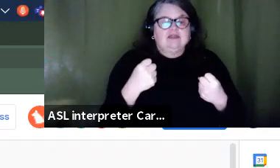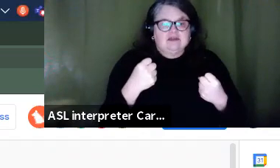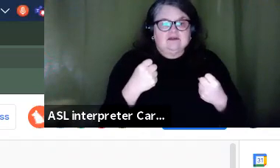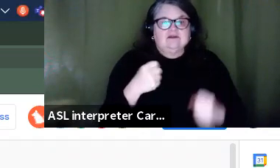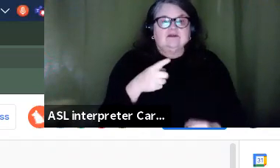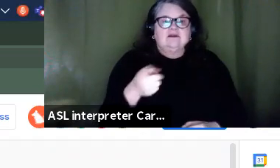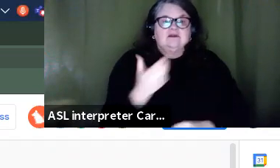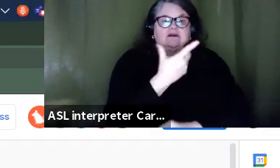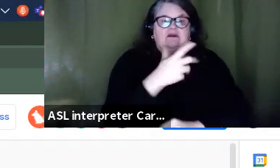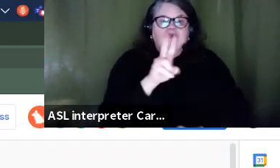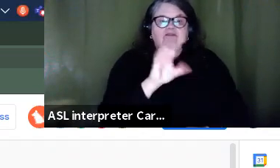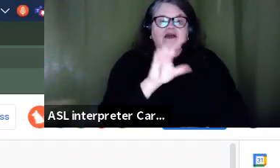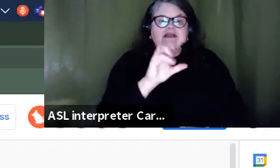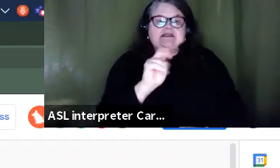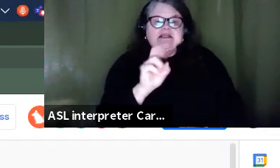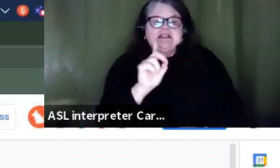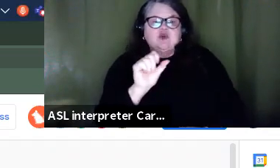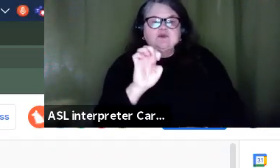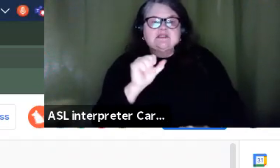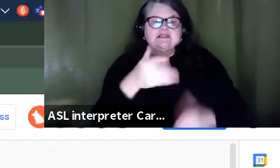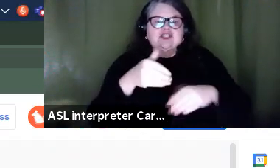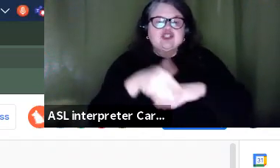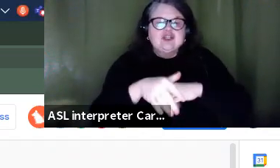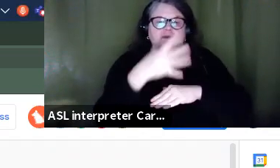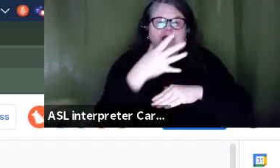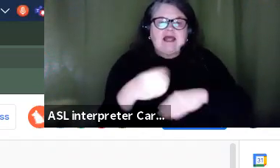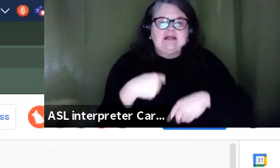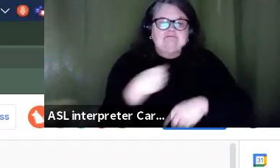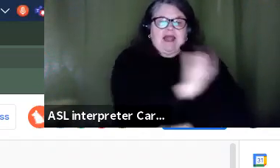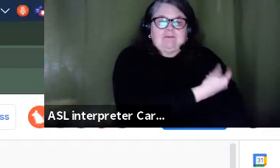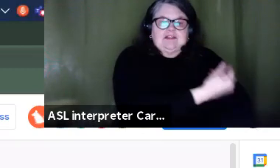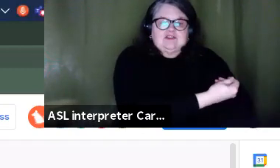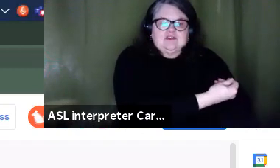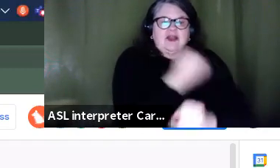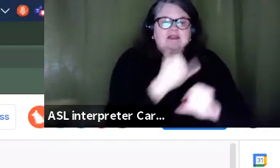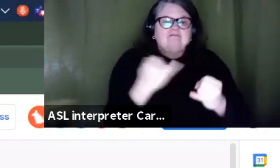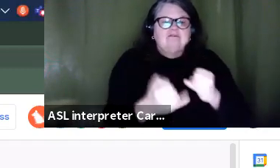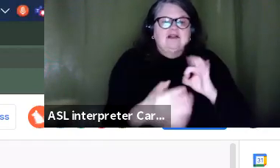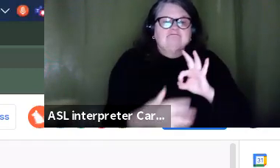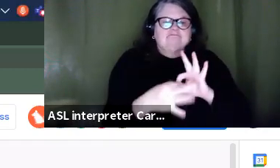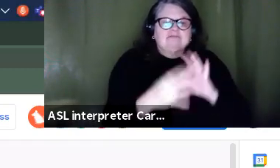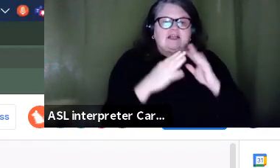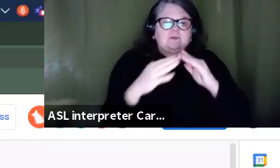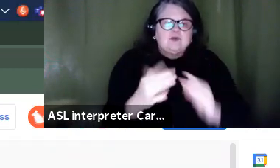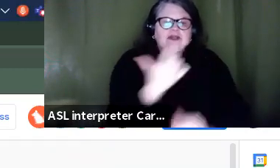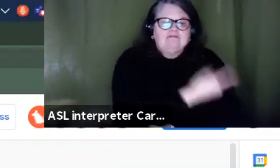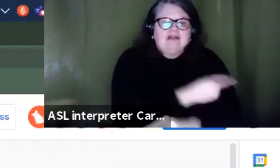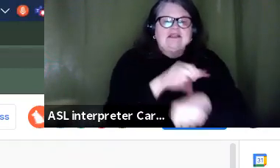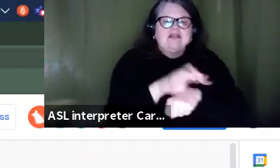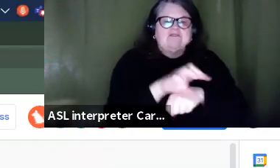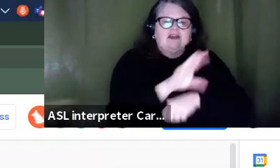tabs on those. The next is a link to the California Department of Public health doses -- vaccine doses shipped and administered and then finally a link to the